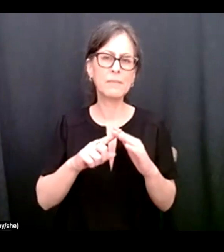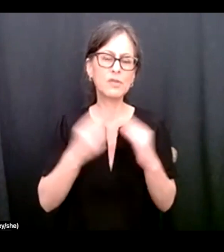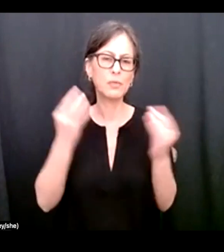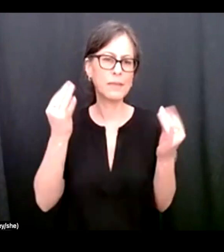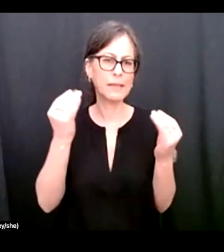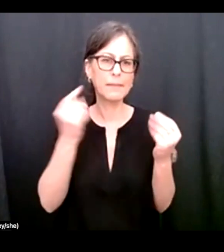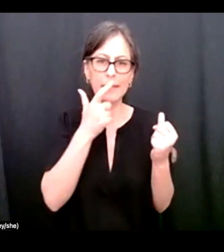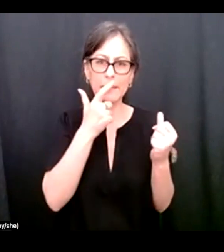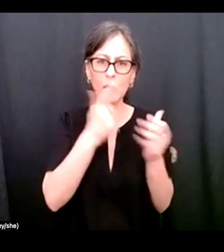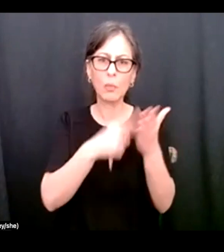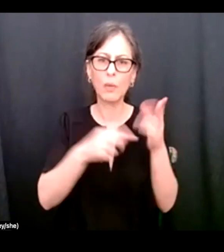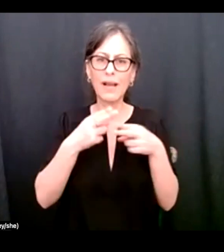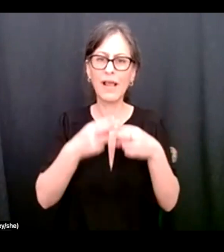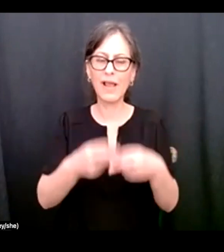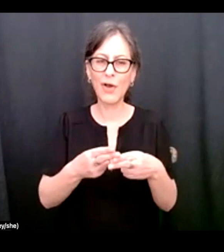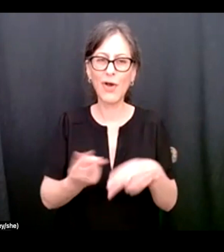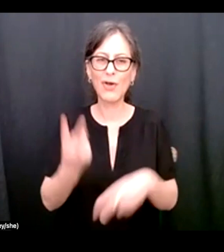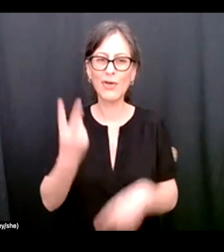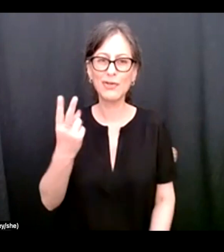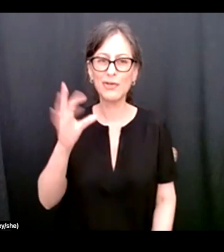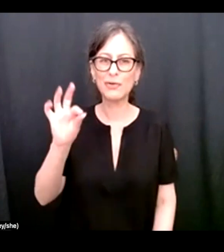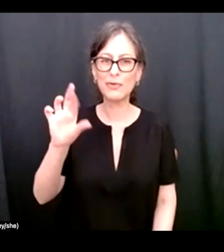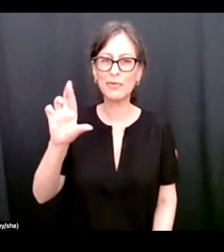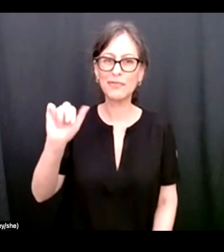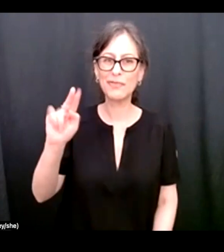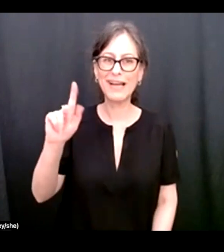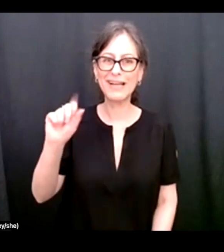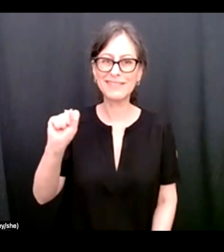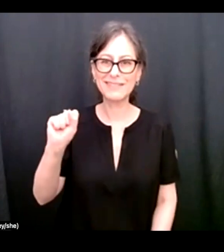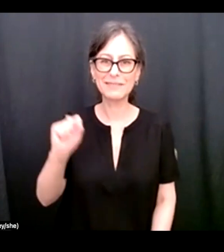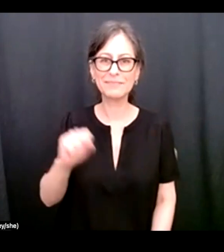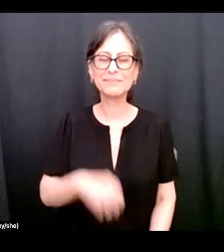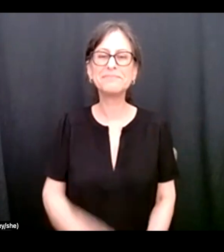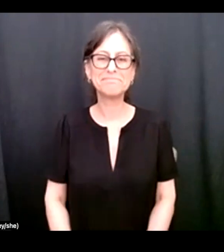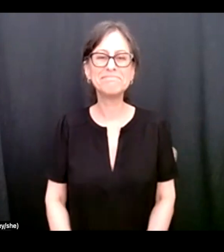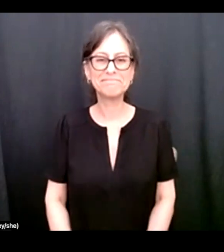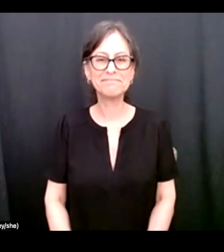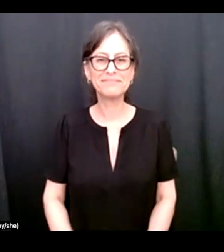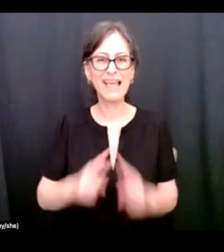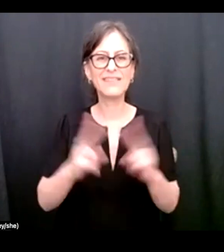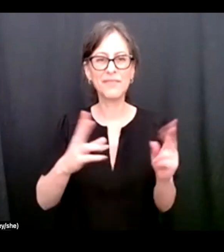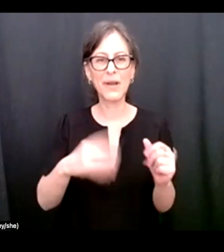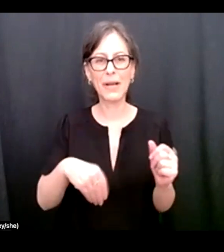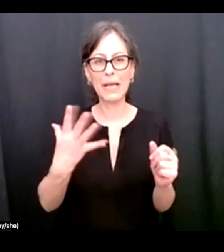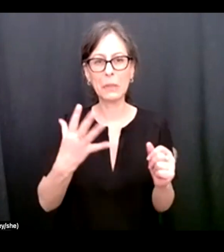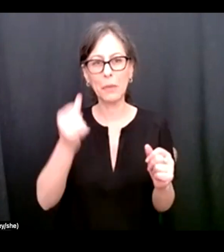what I'll call “the two Franks.” And I realized that that's very white male or whatever, but well,